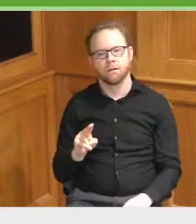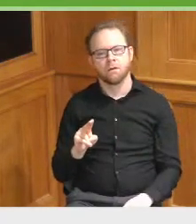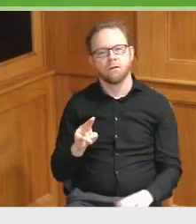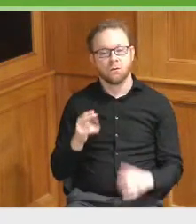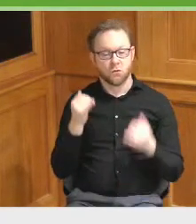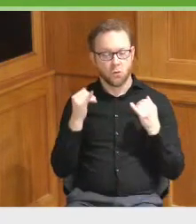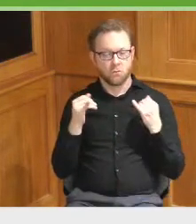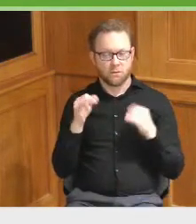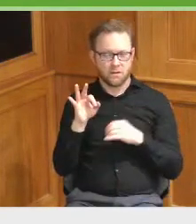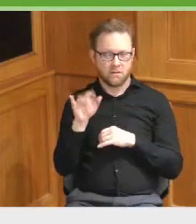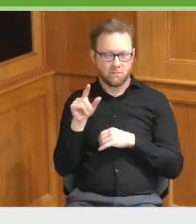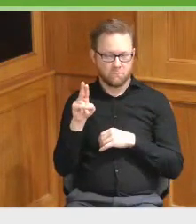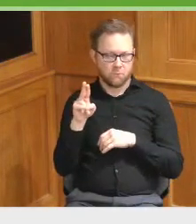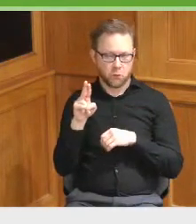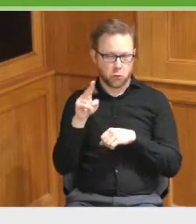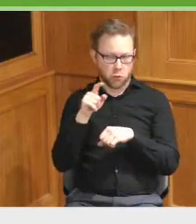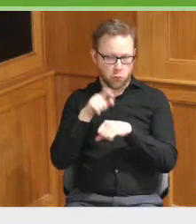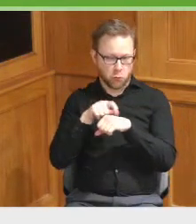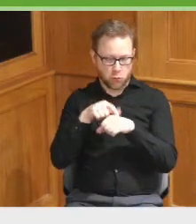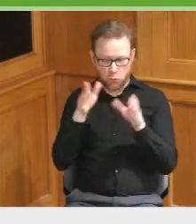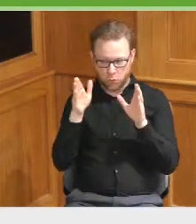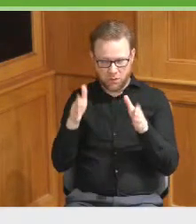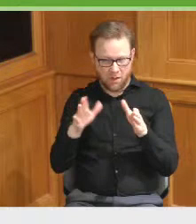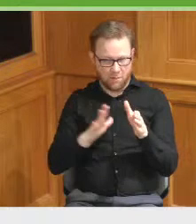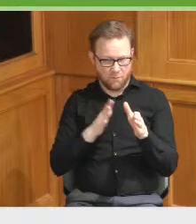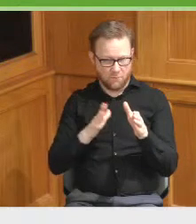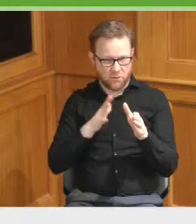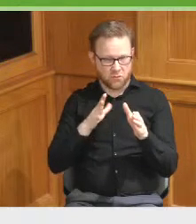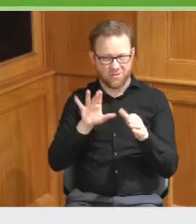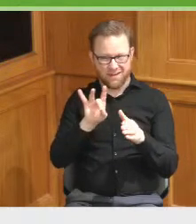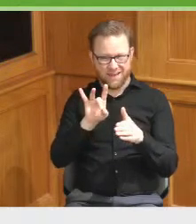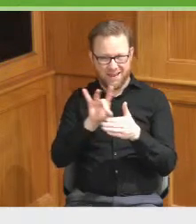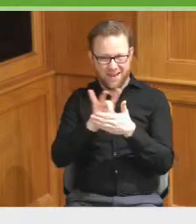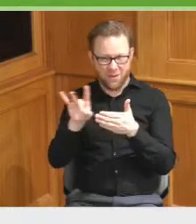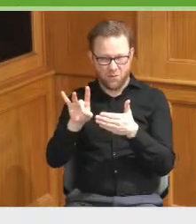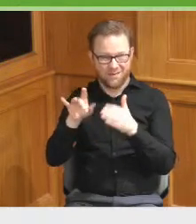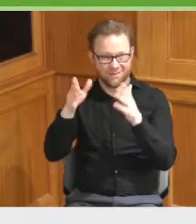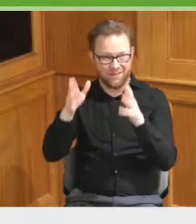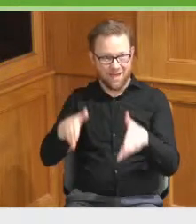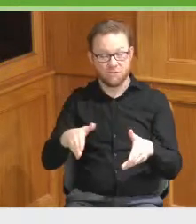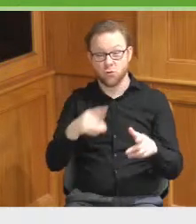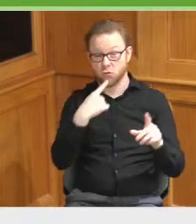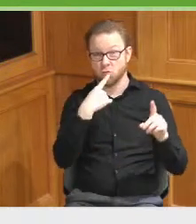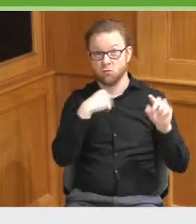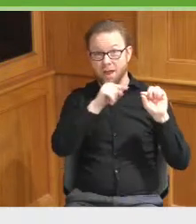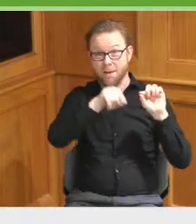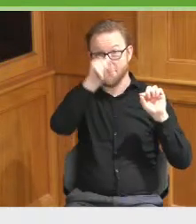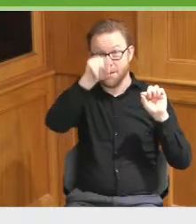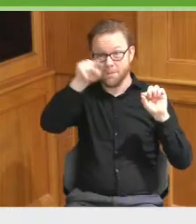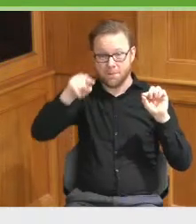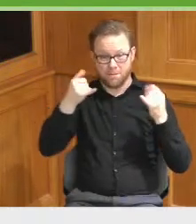flu season and you can see no increases being the red line at the current year no increases in flu